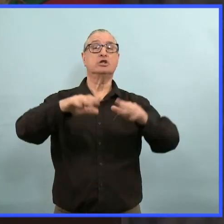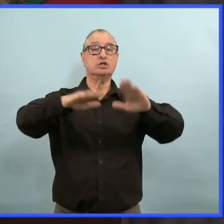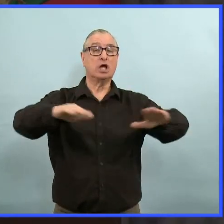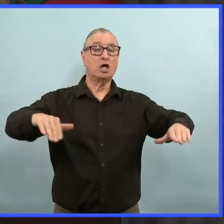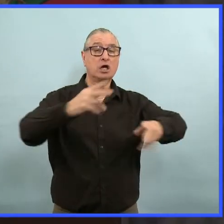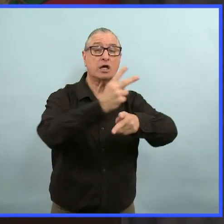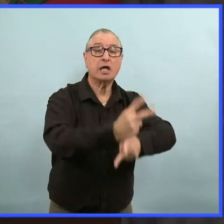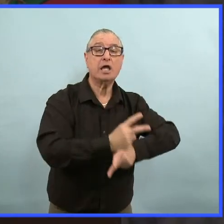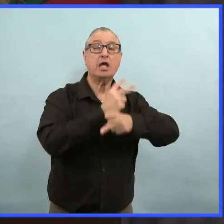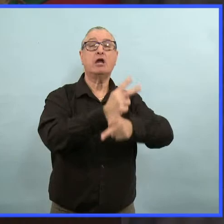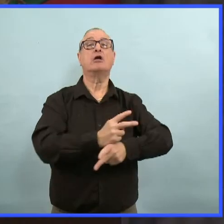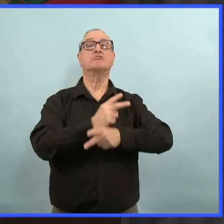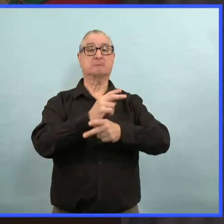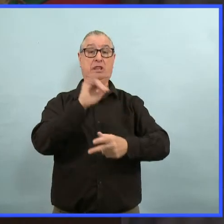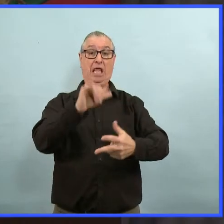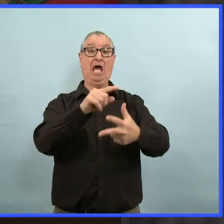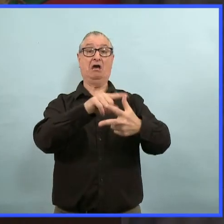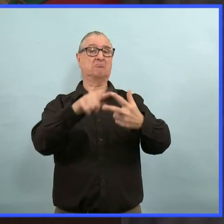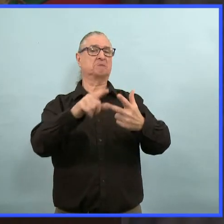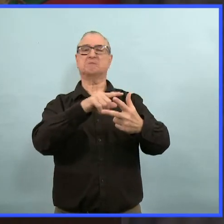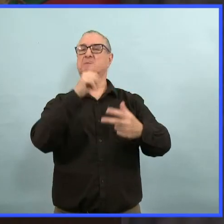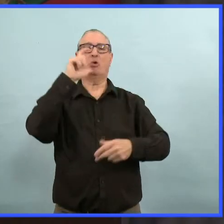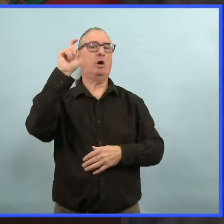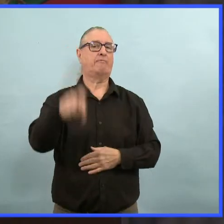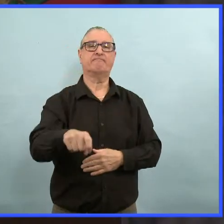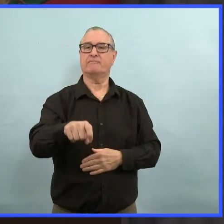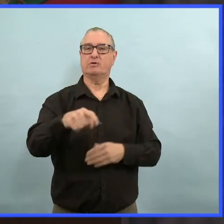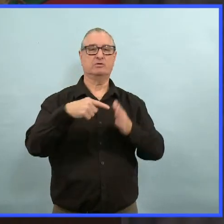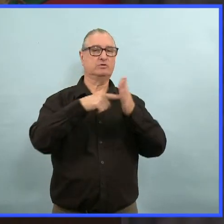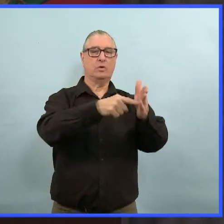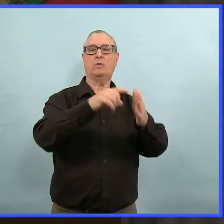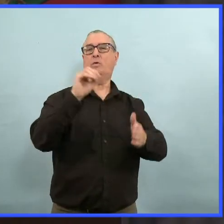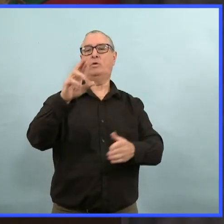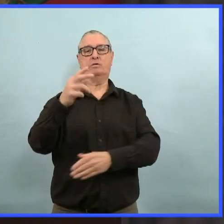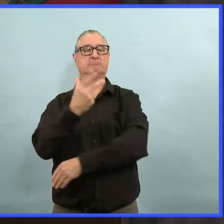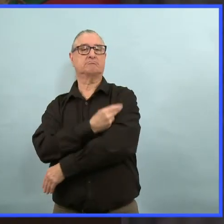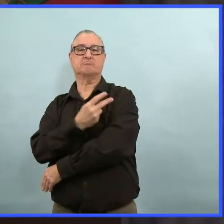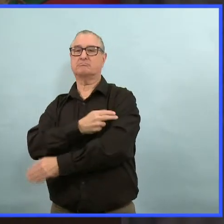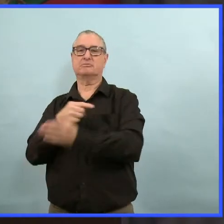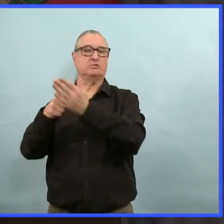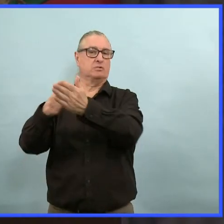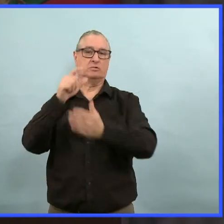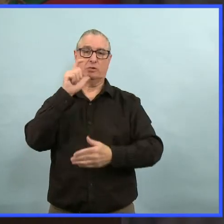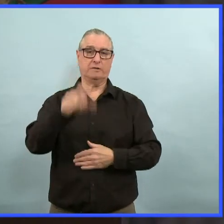and i just want to state that this pandemic has taken a significant toll on all manitobans